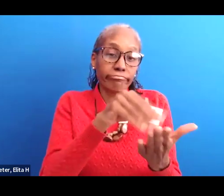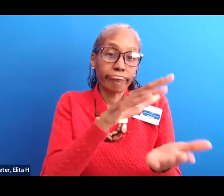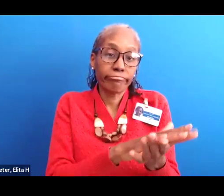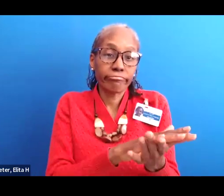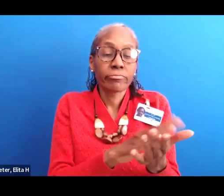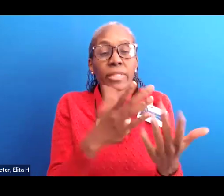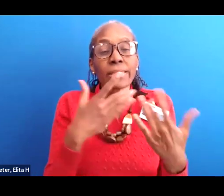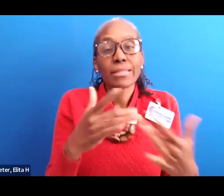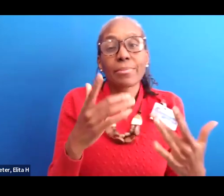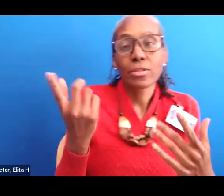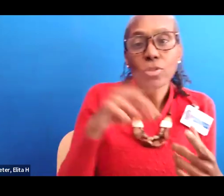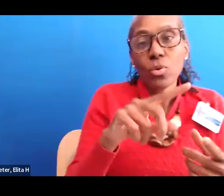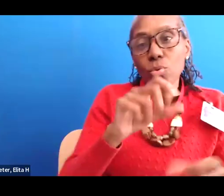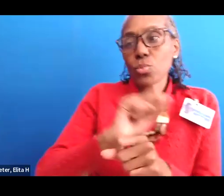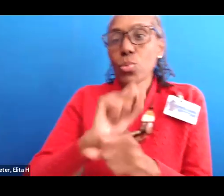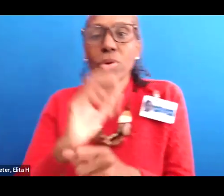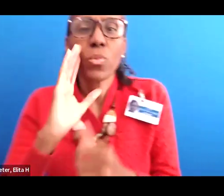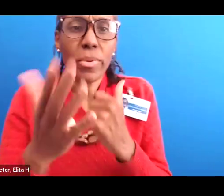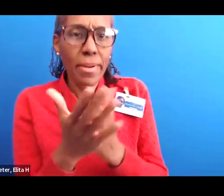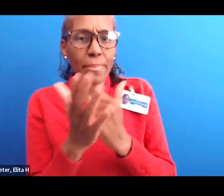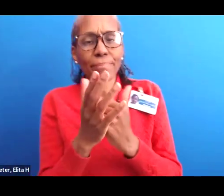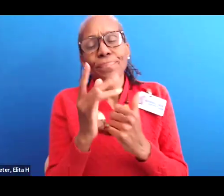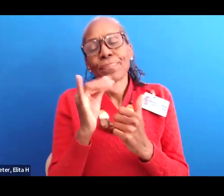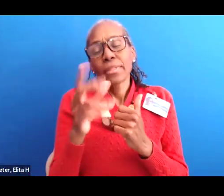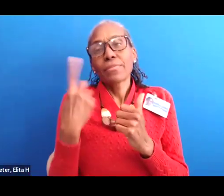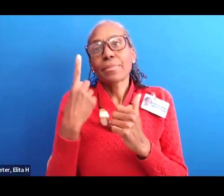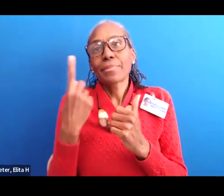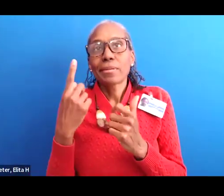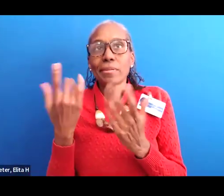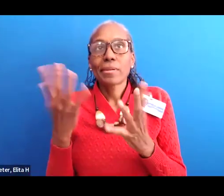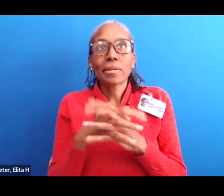Usually going to work will help if it's something, well,